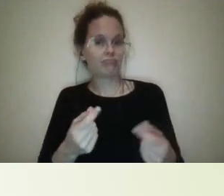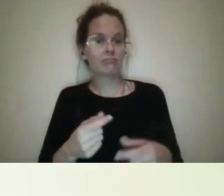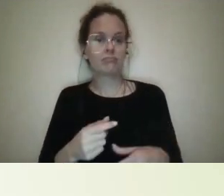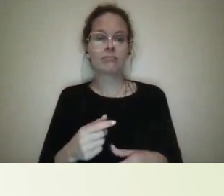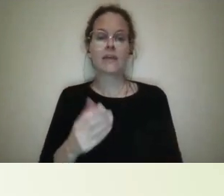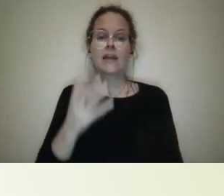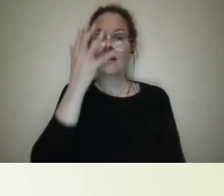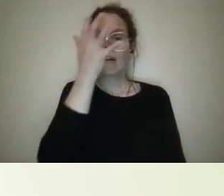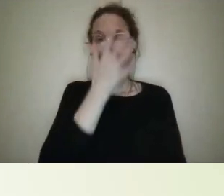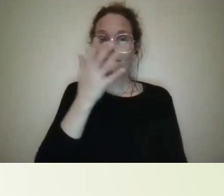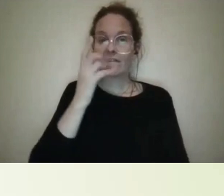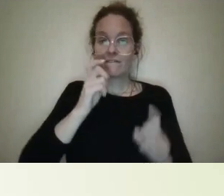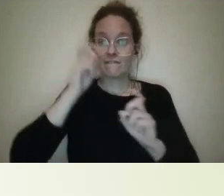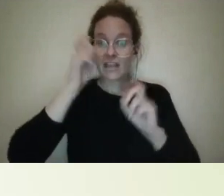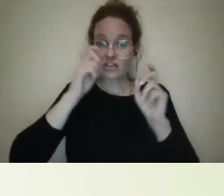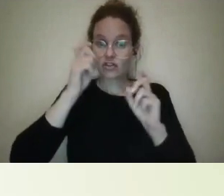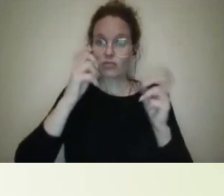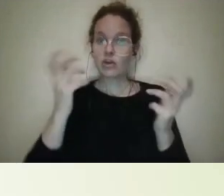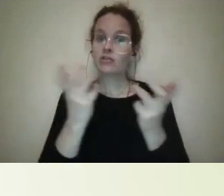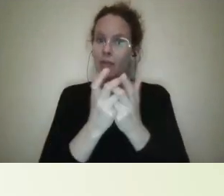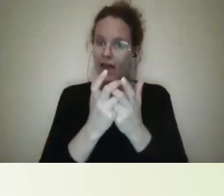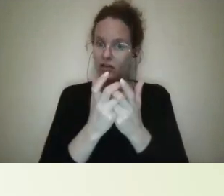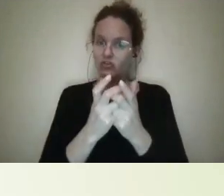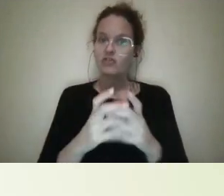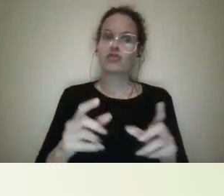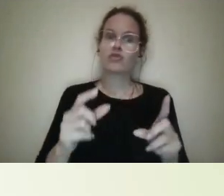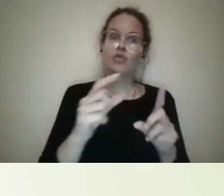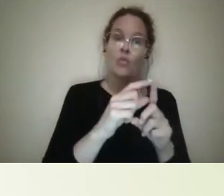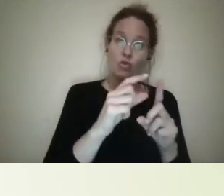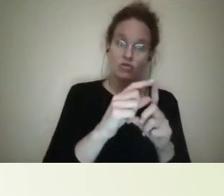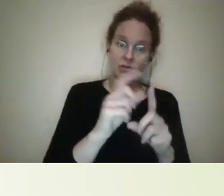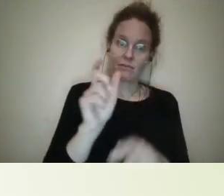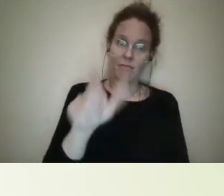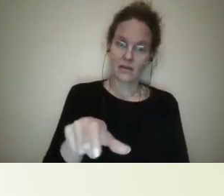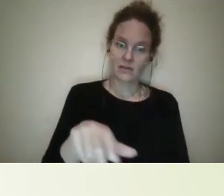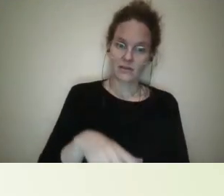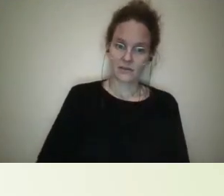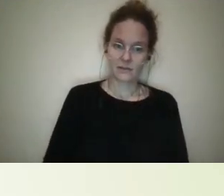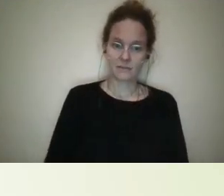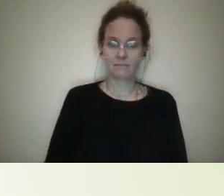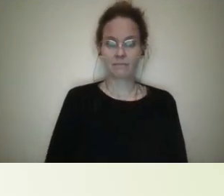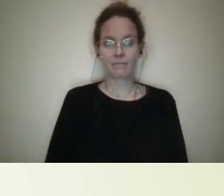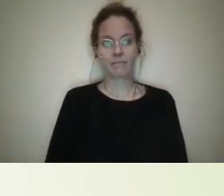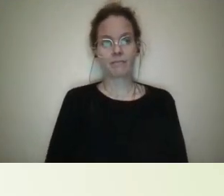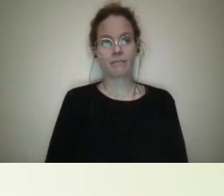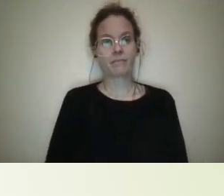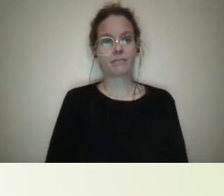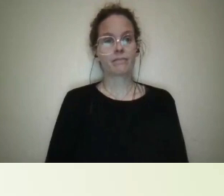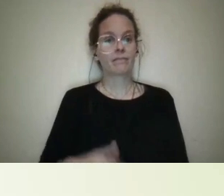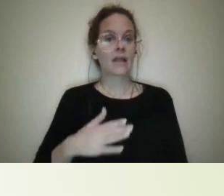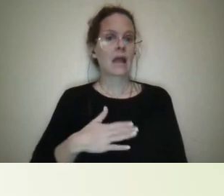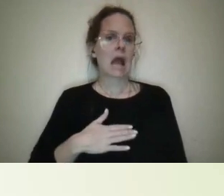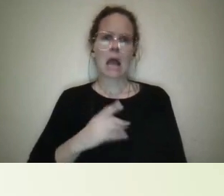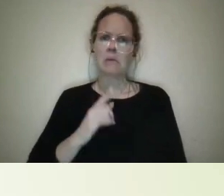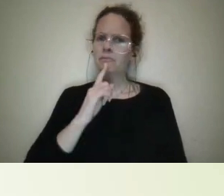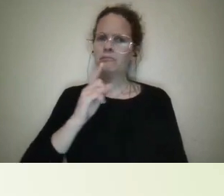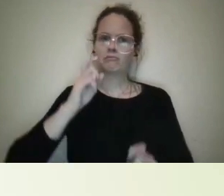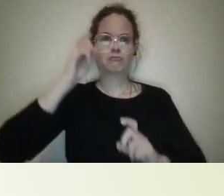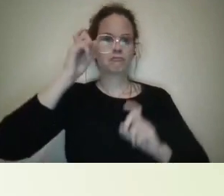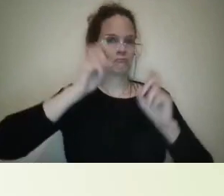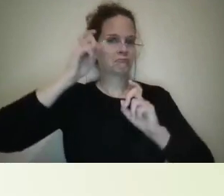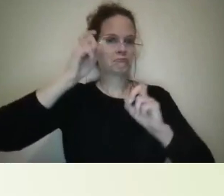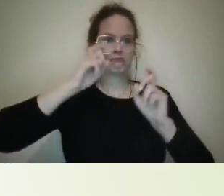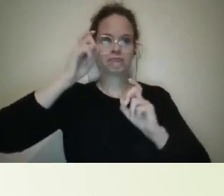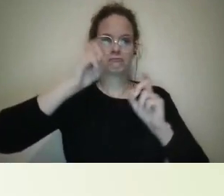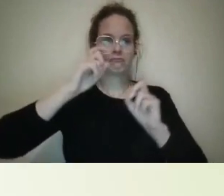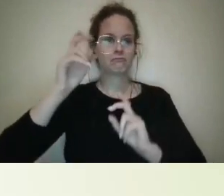with our words. So oftentimes, I'm very expressive and people have said I have a poker